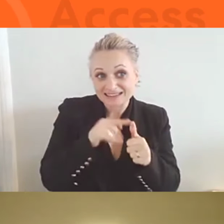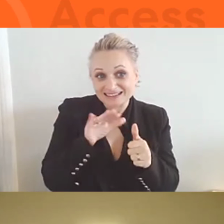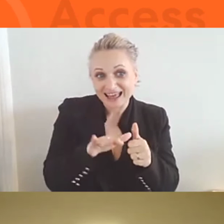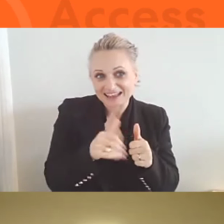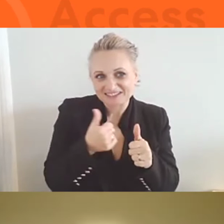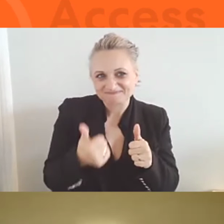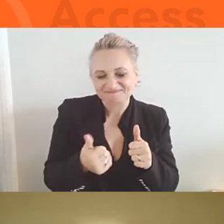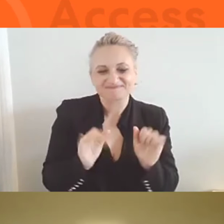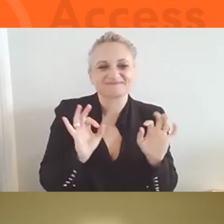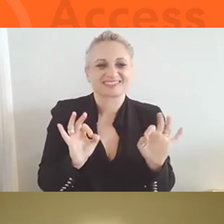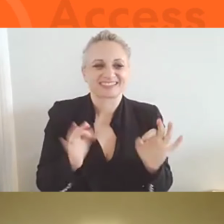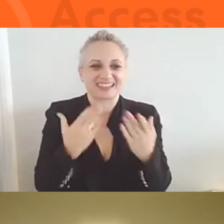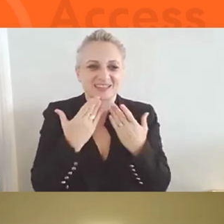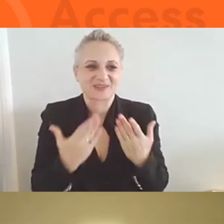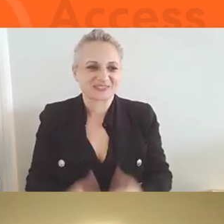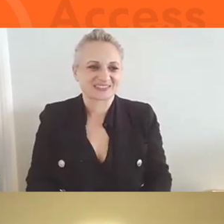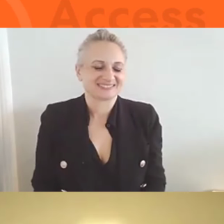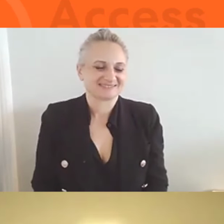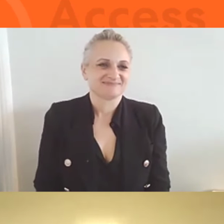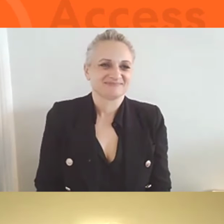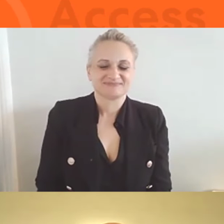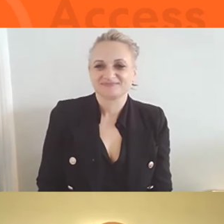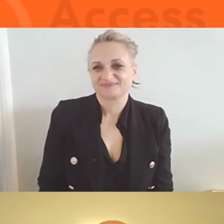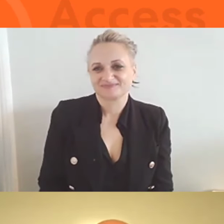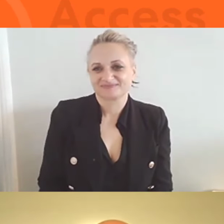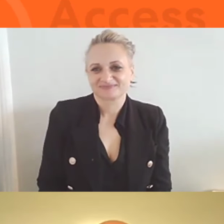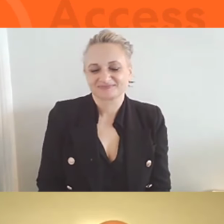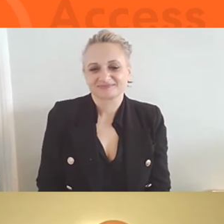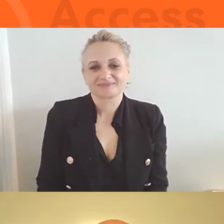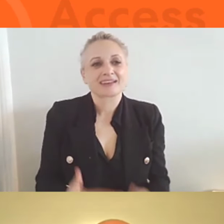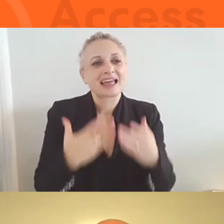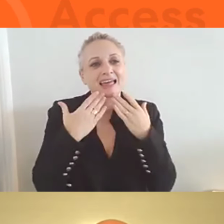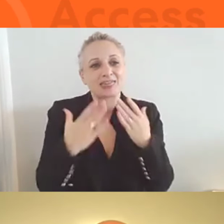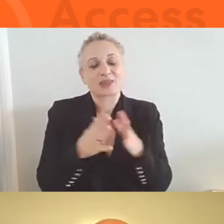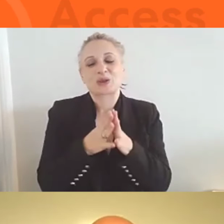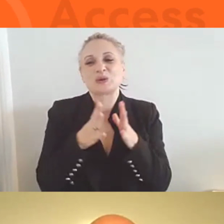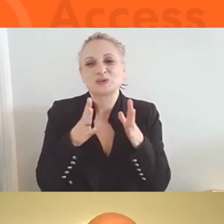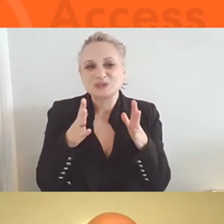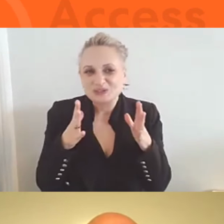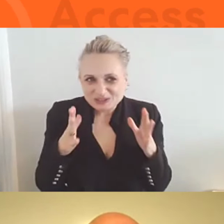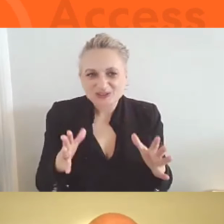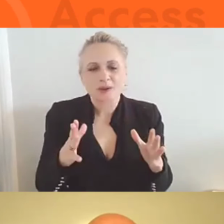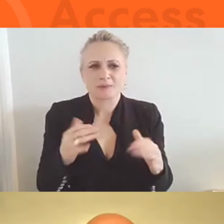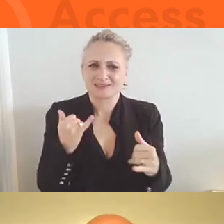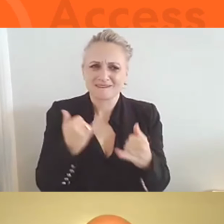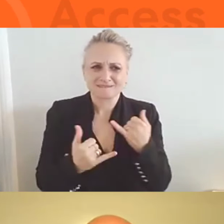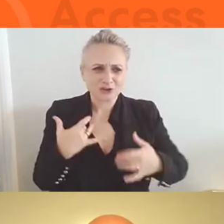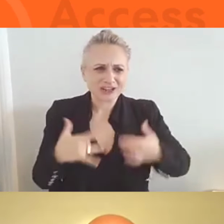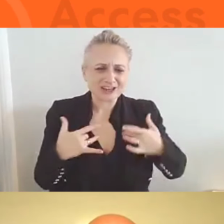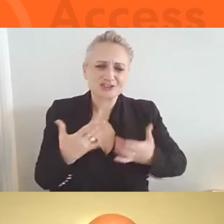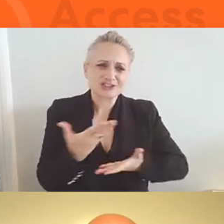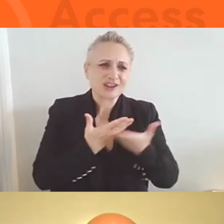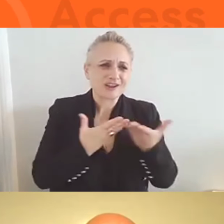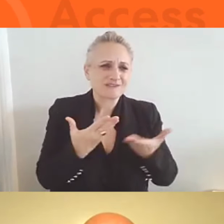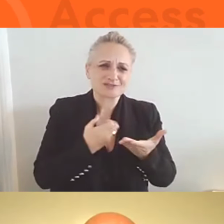thank you so much. Thank you so much, this is a really, really interesting conversation, I wish we had more time to continue. There's